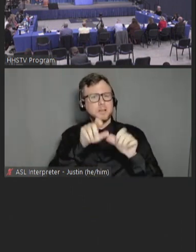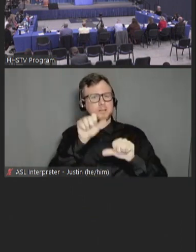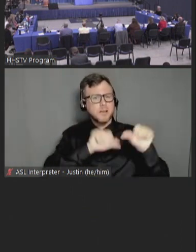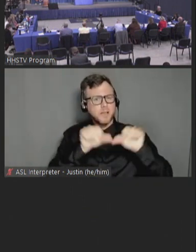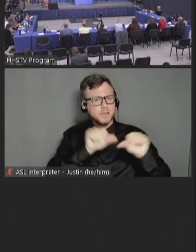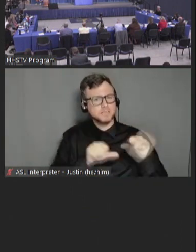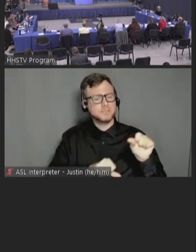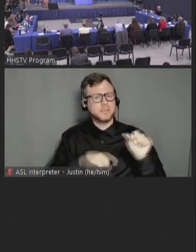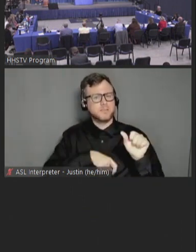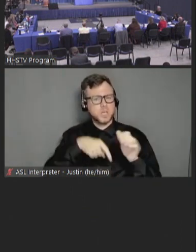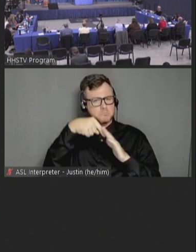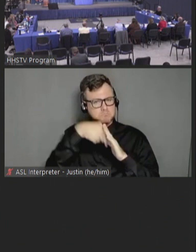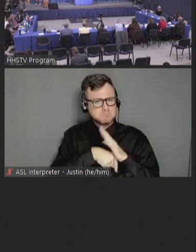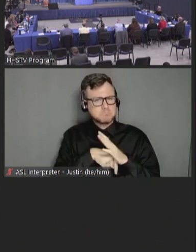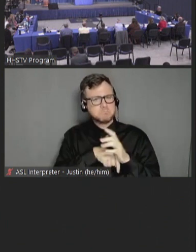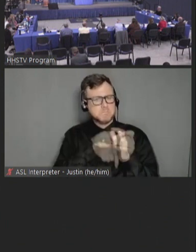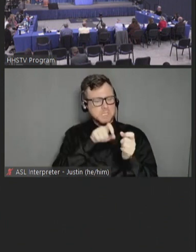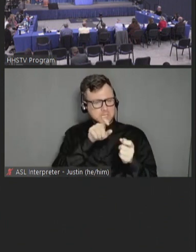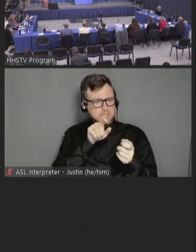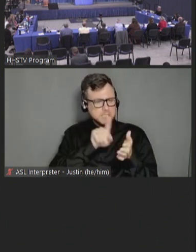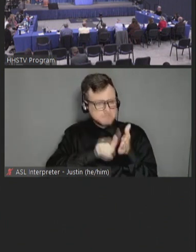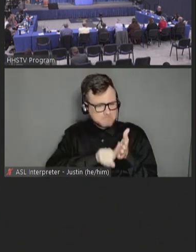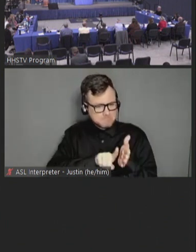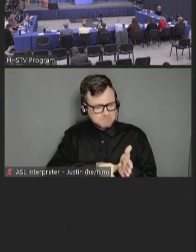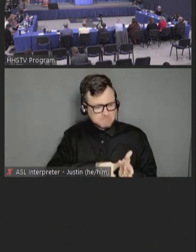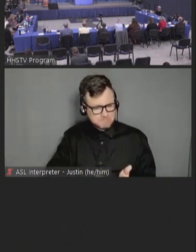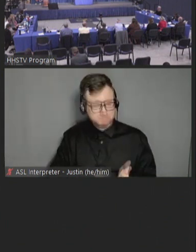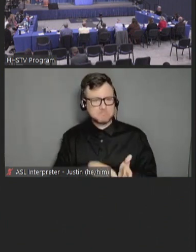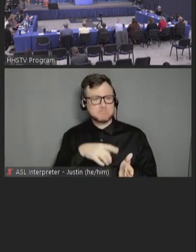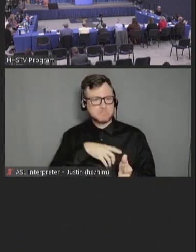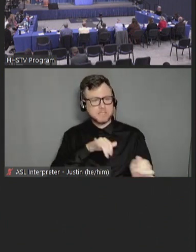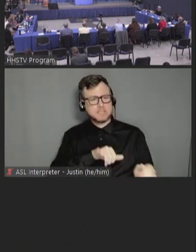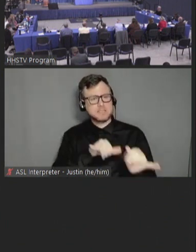But the big question with regard to responsiveness to public concerns